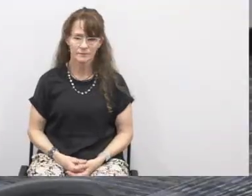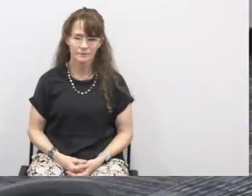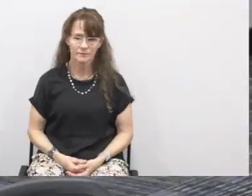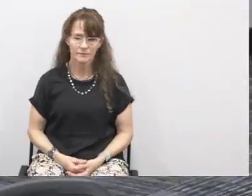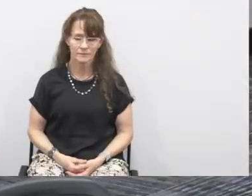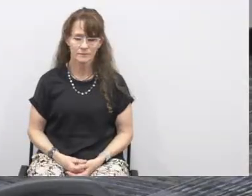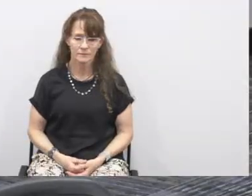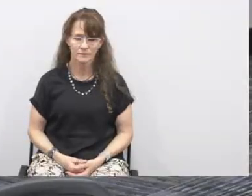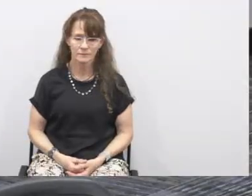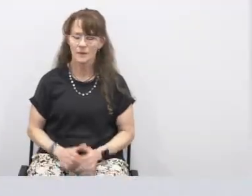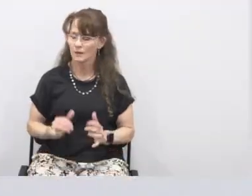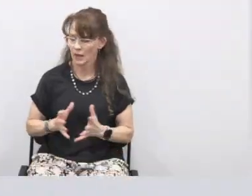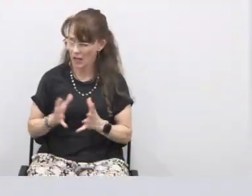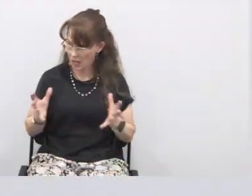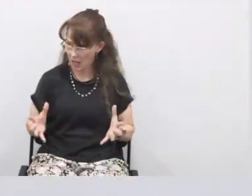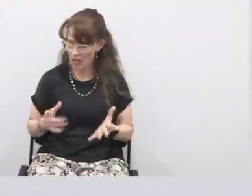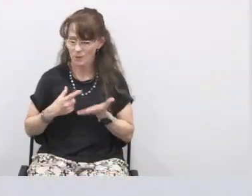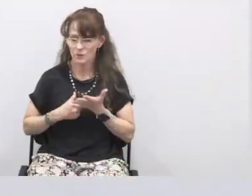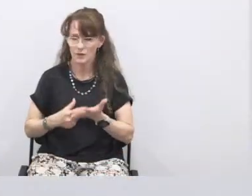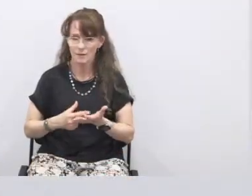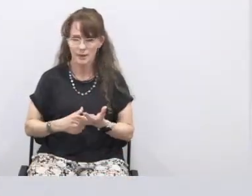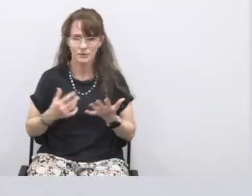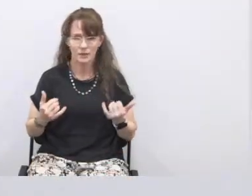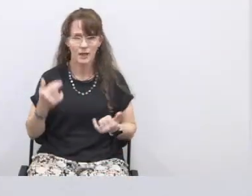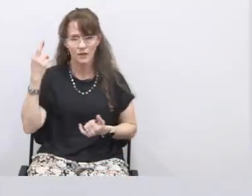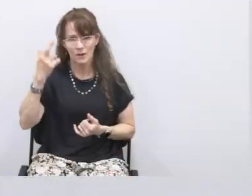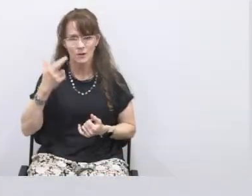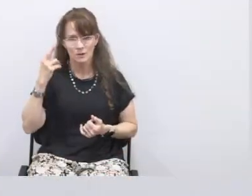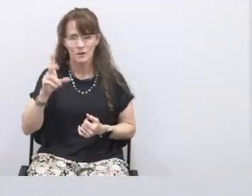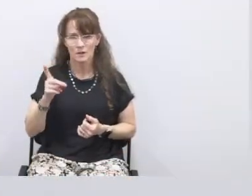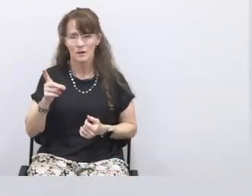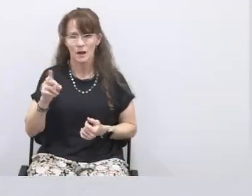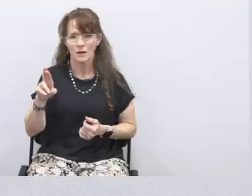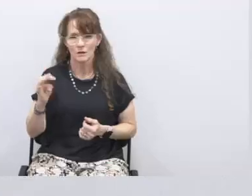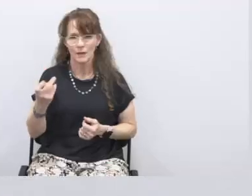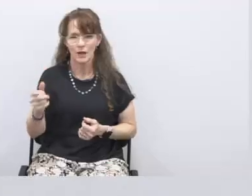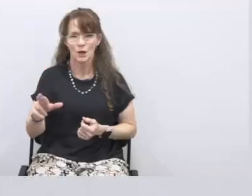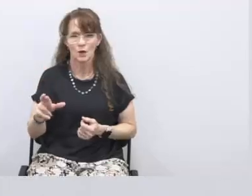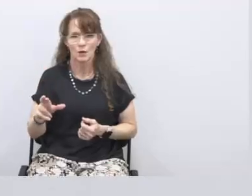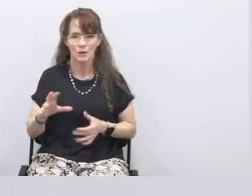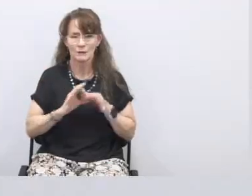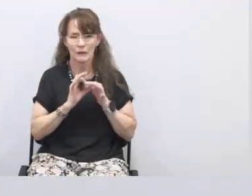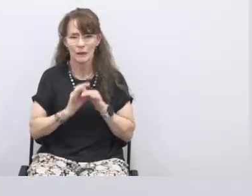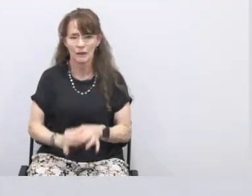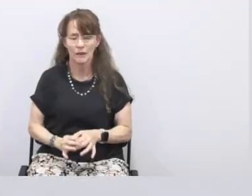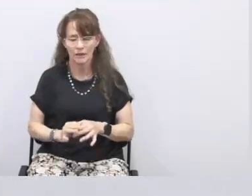All right, so a lot of what we're talking about today and the reason, as Dr. Baker mentioned, this is grounded in our Interim Guardrail 3b,